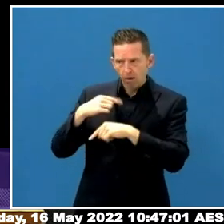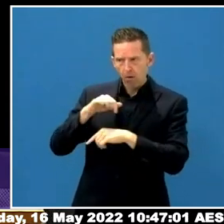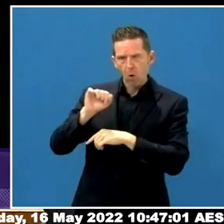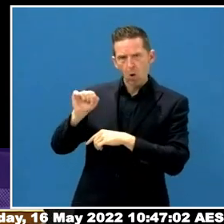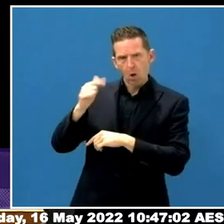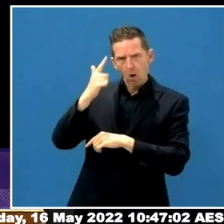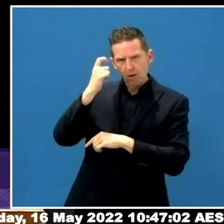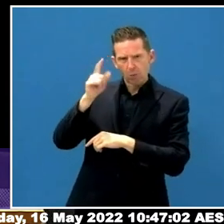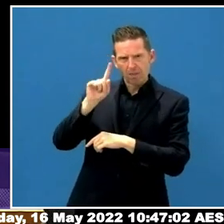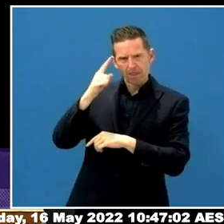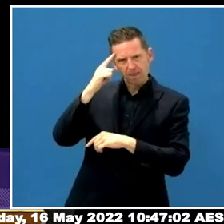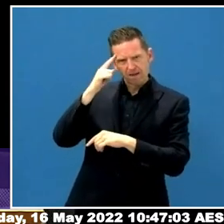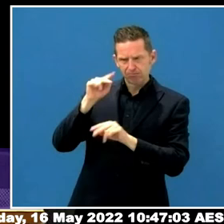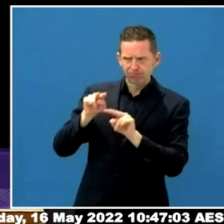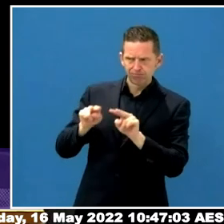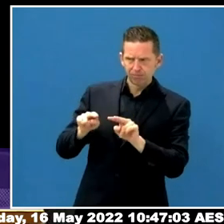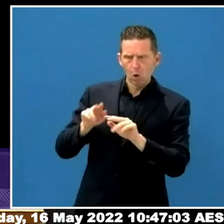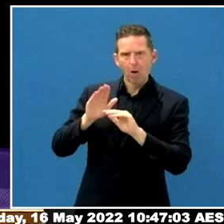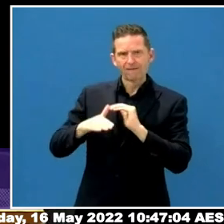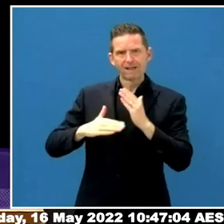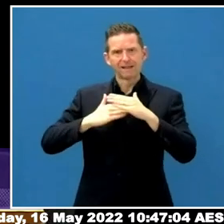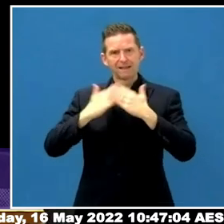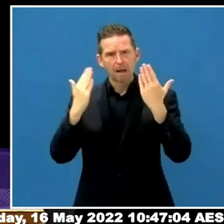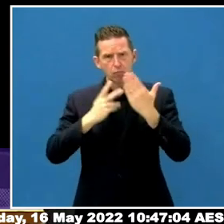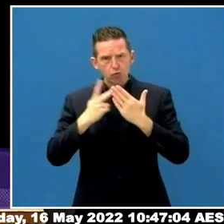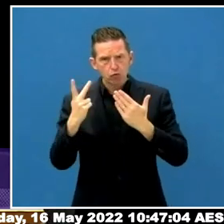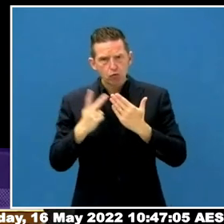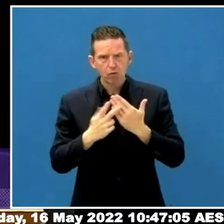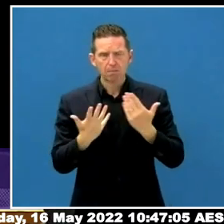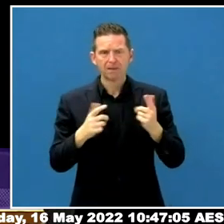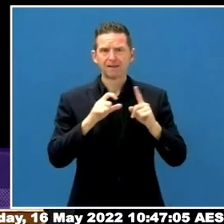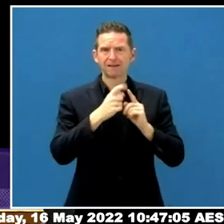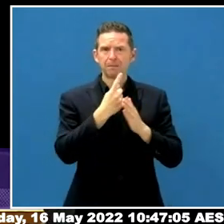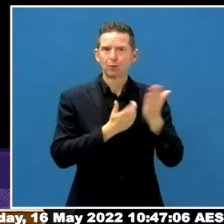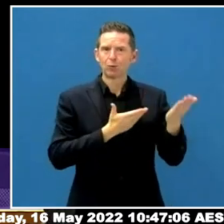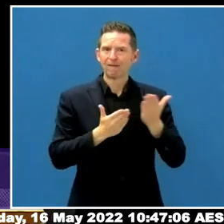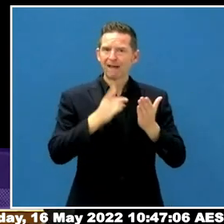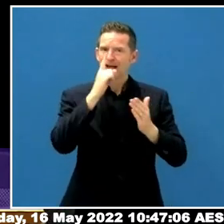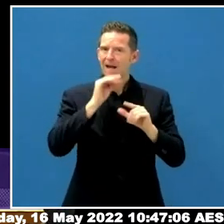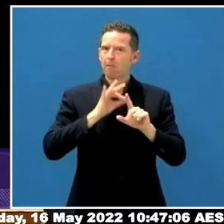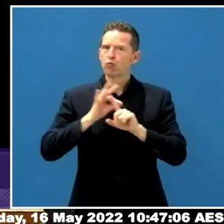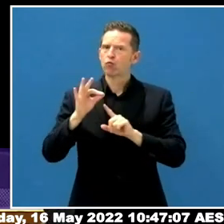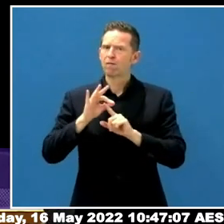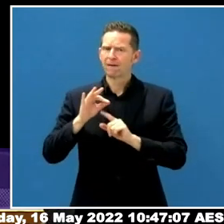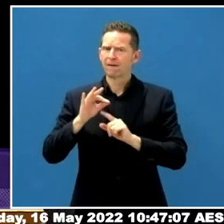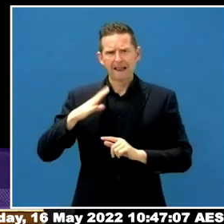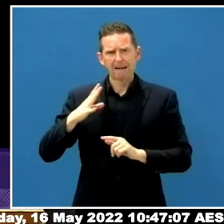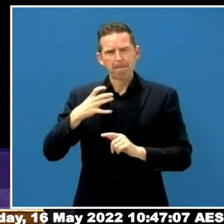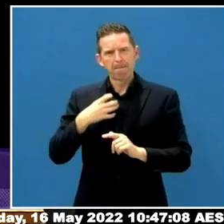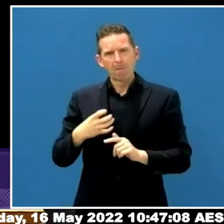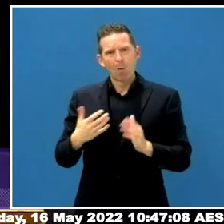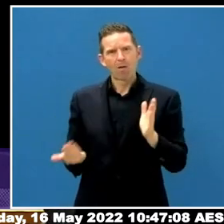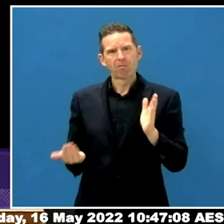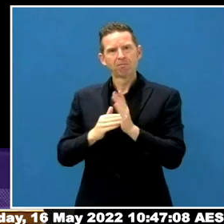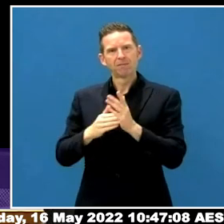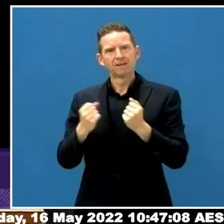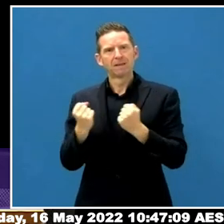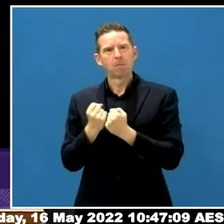disability services and day programs could be improved through a greater support and assistance to frontline staff.